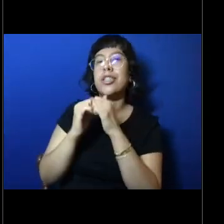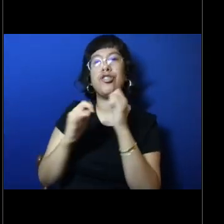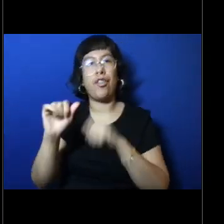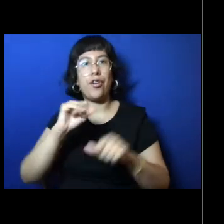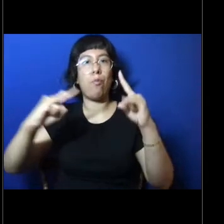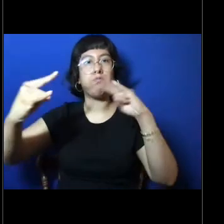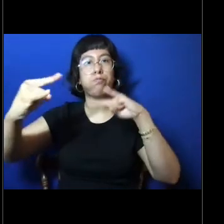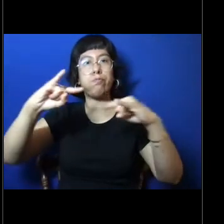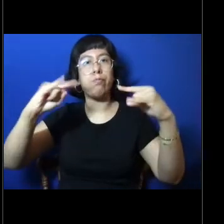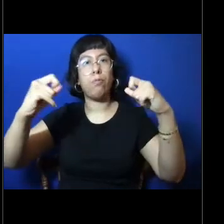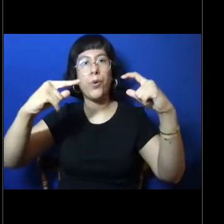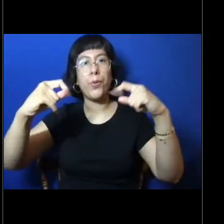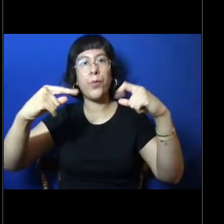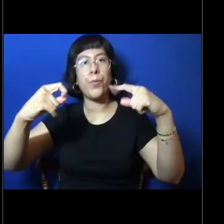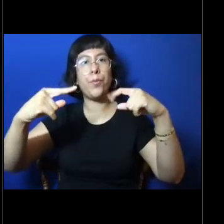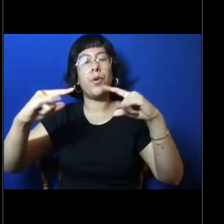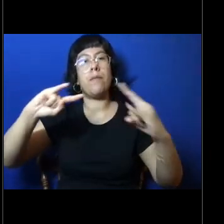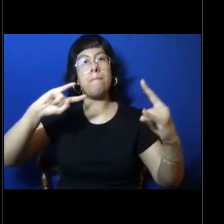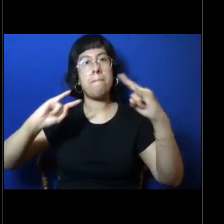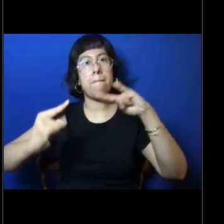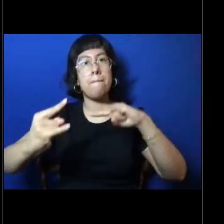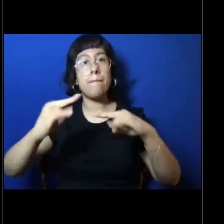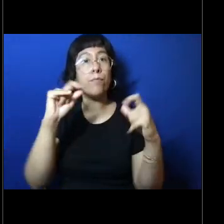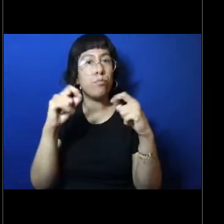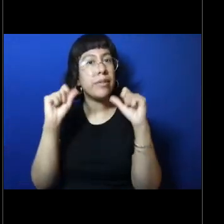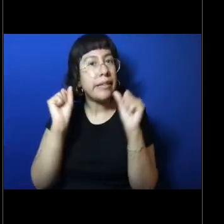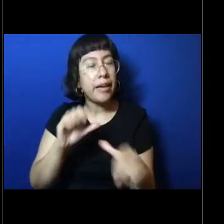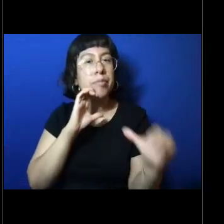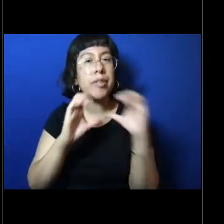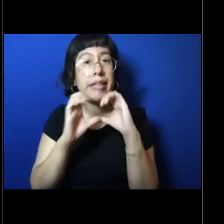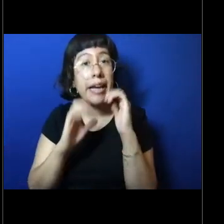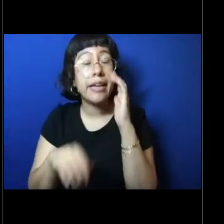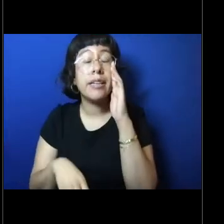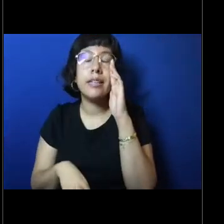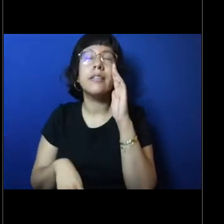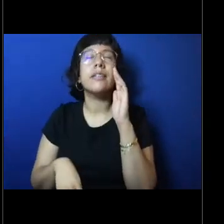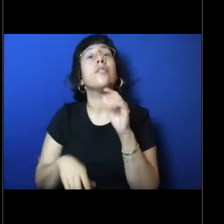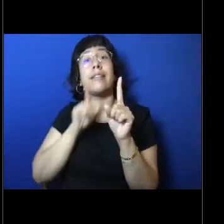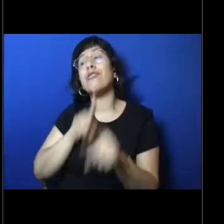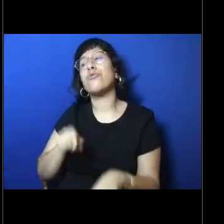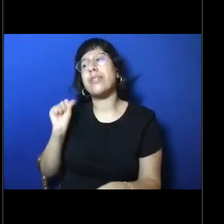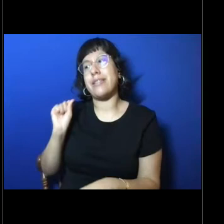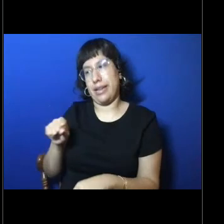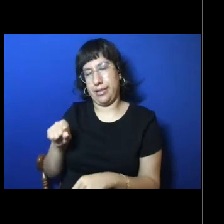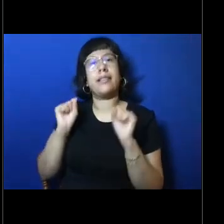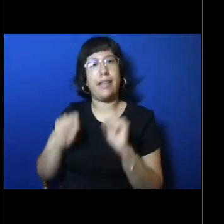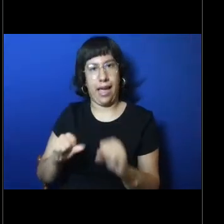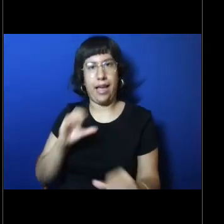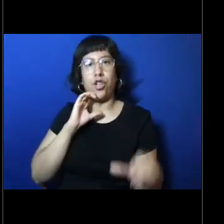from other satellites that are not above that station. So in other words, the answer is absolutely. We want them to be able to talk together.